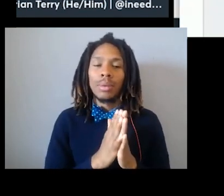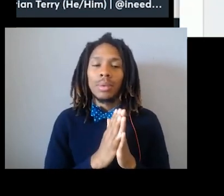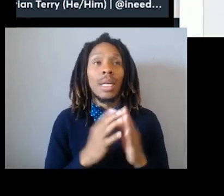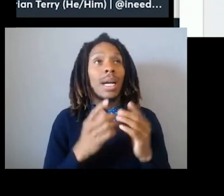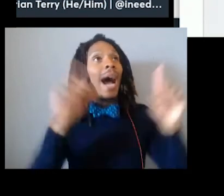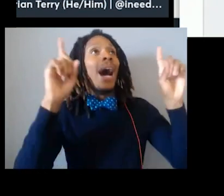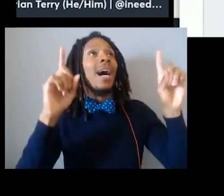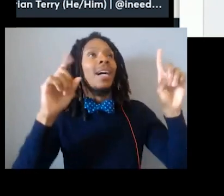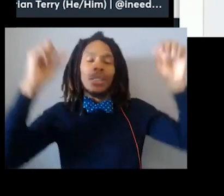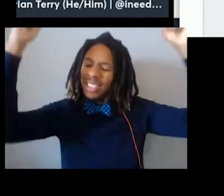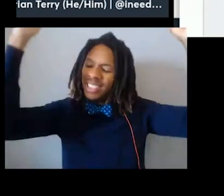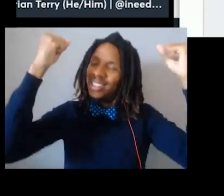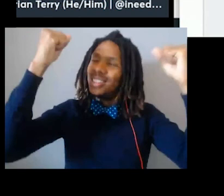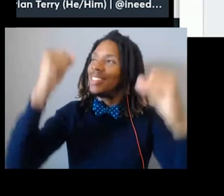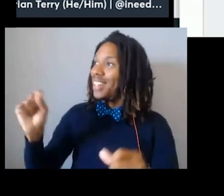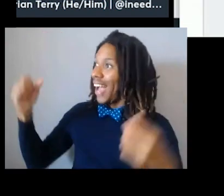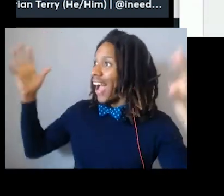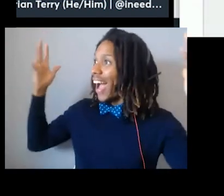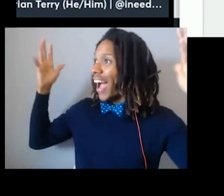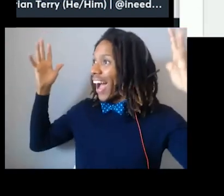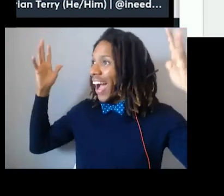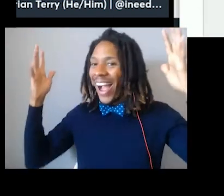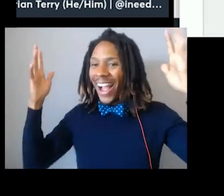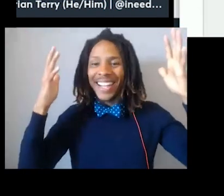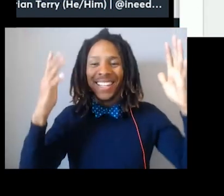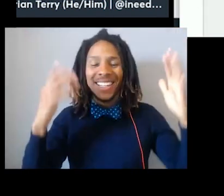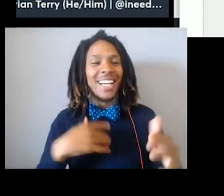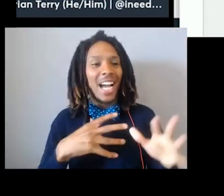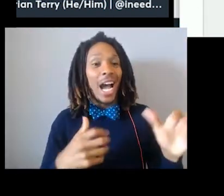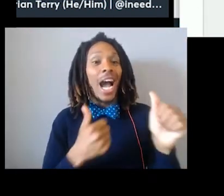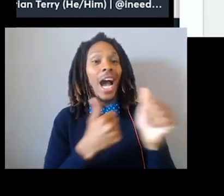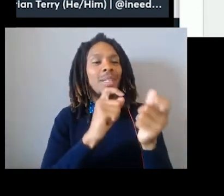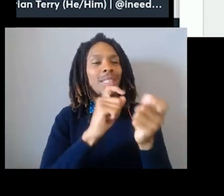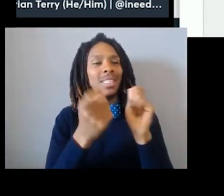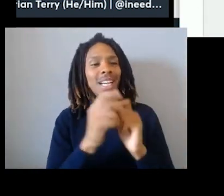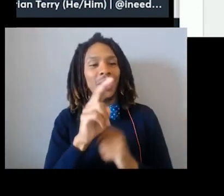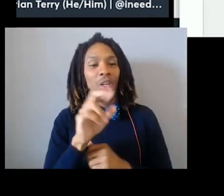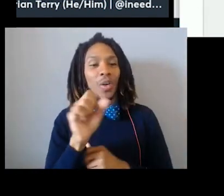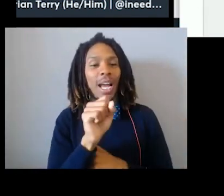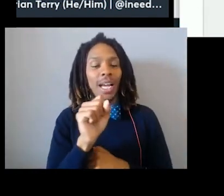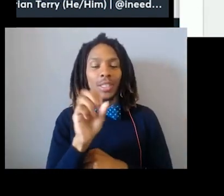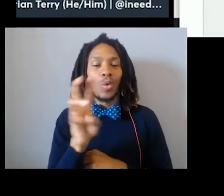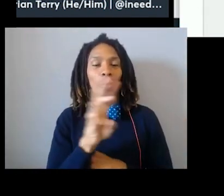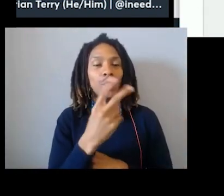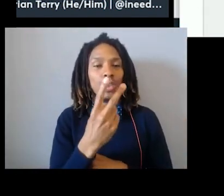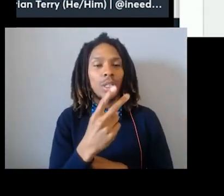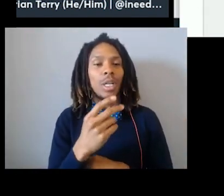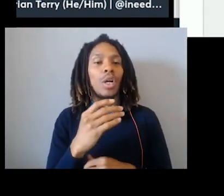Now you see it updated to US-West-2. So just to prove that I'm not hacking and cheating here.